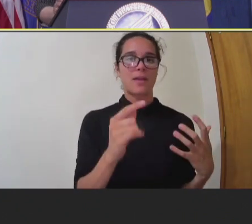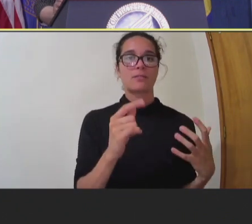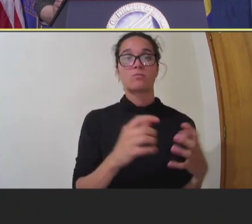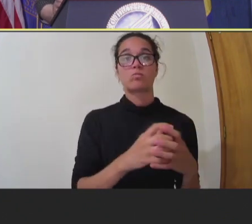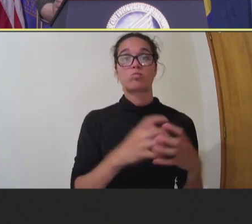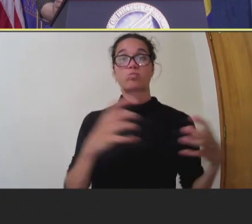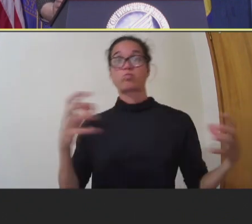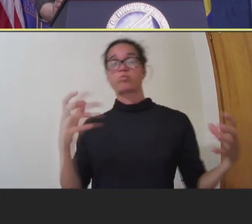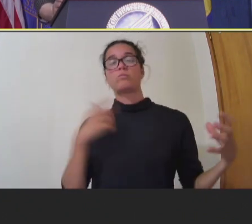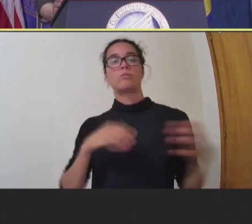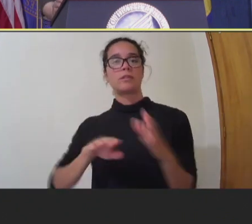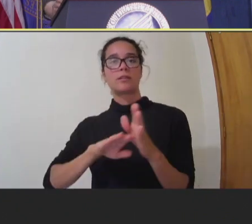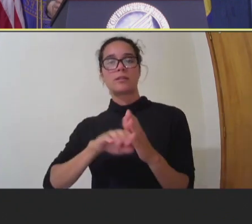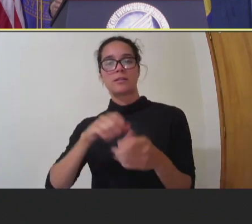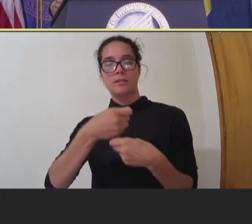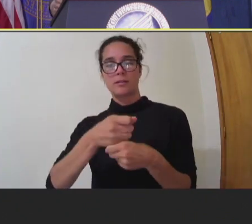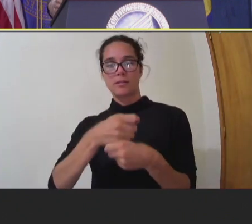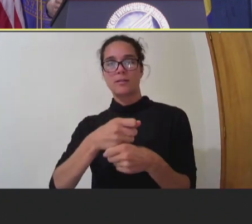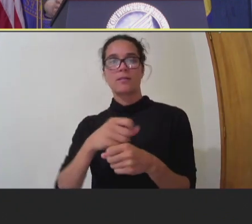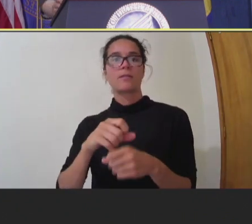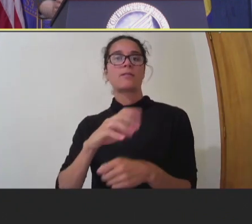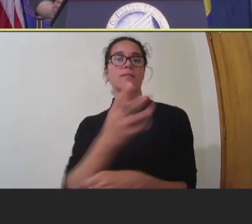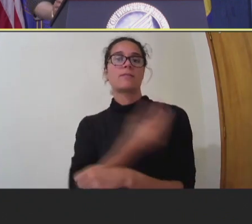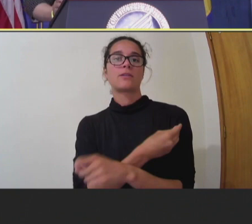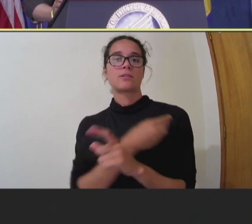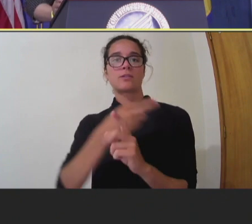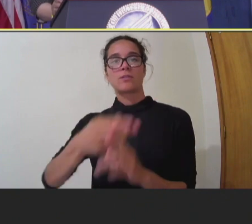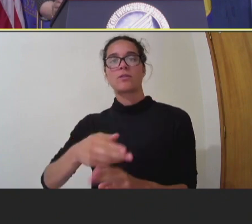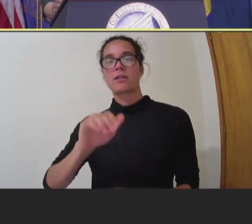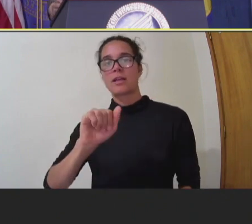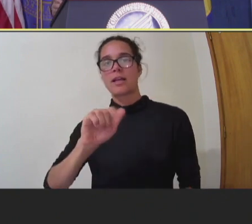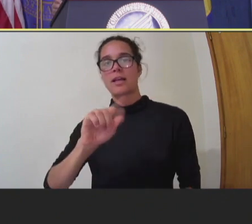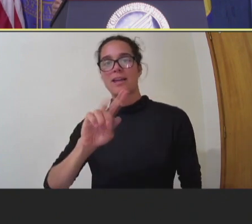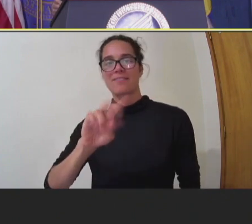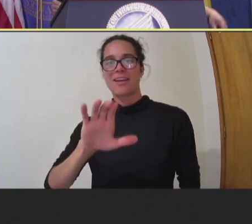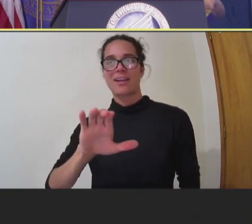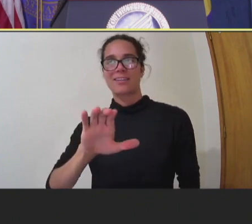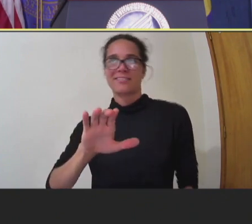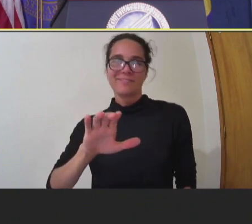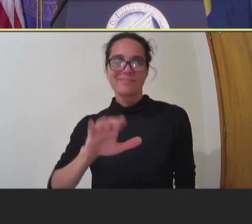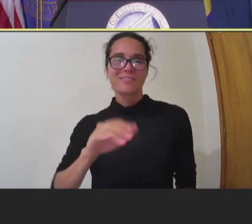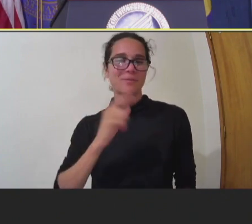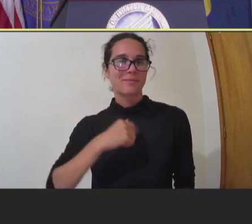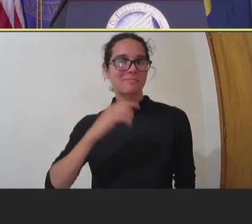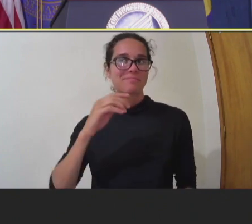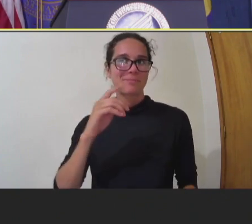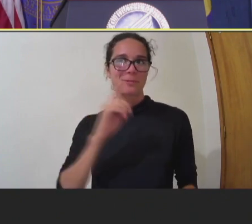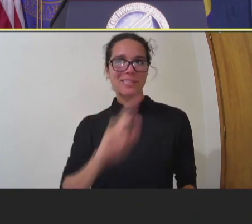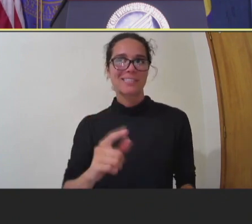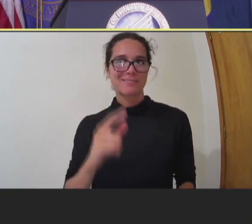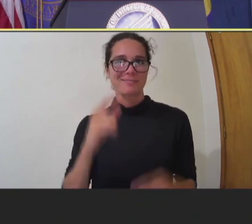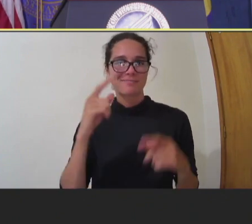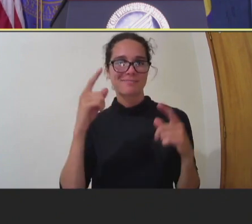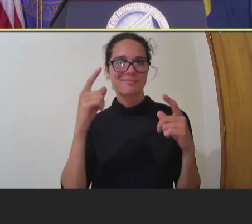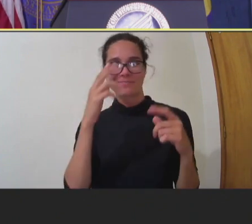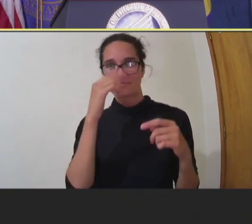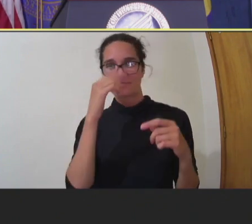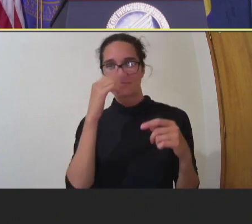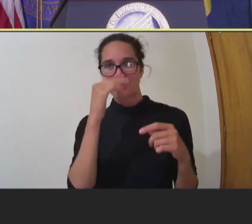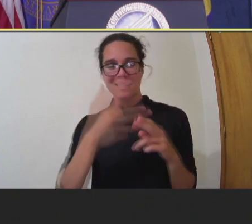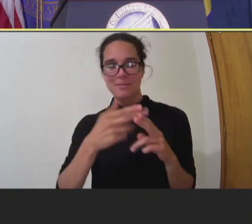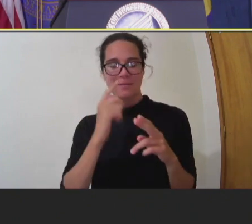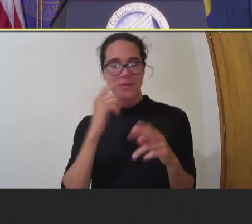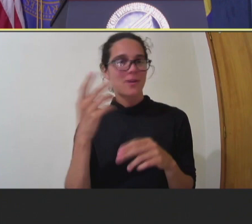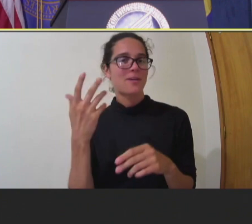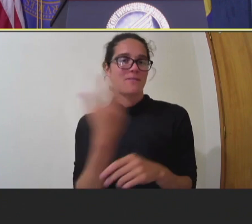or ADVAC. We have very clever names for vaccines , and we vaccinated mice that we feed a